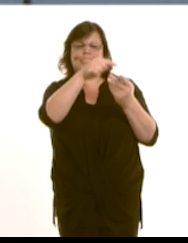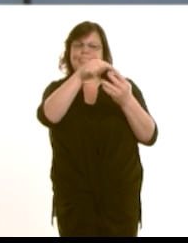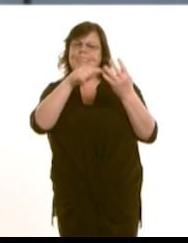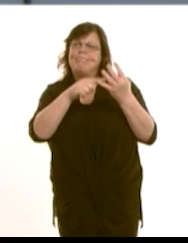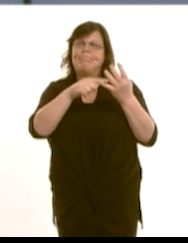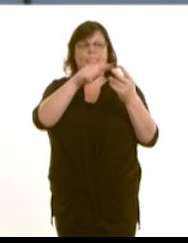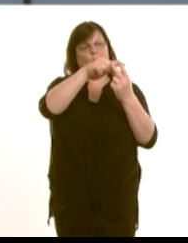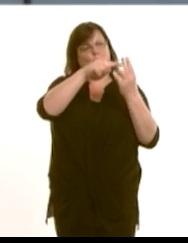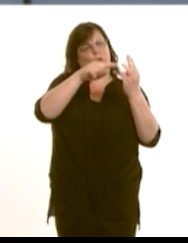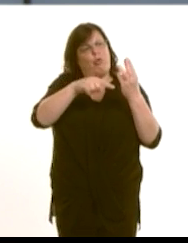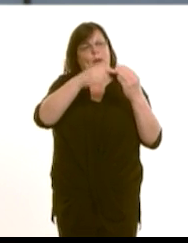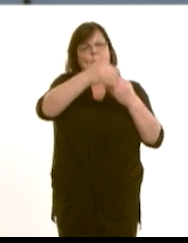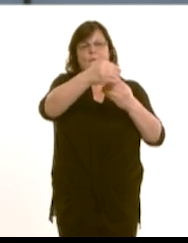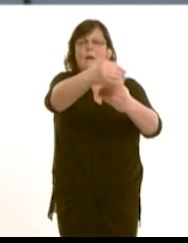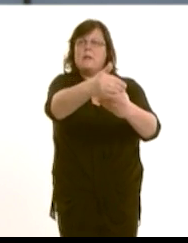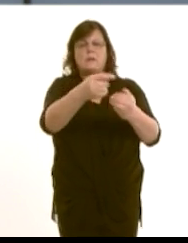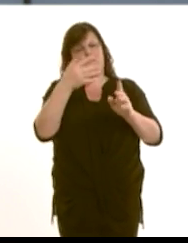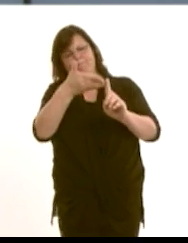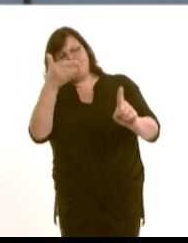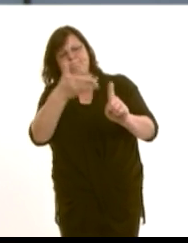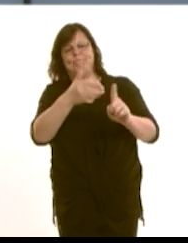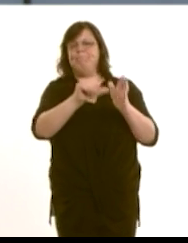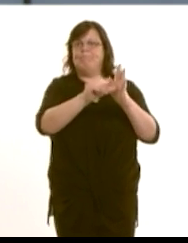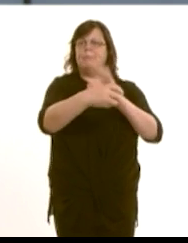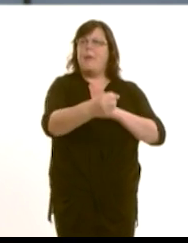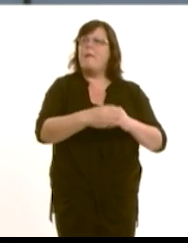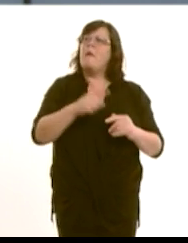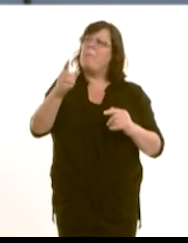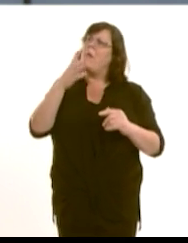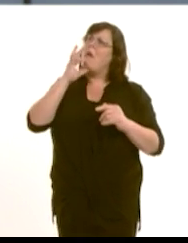Can you commit, in this Assembly session, to addressing the staffing problems that this